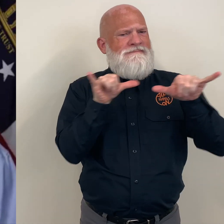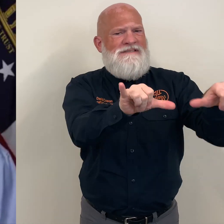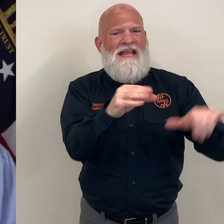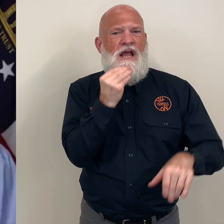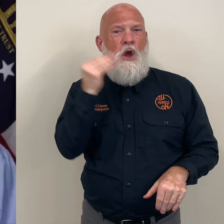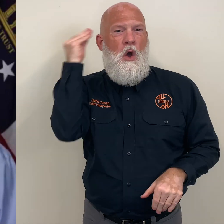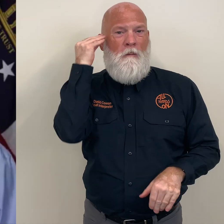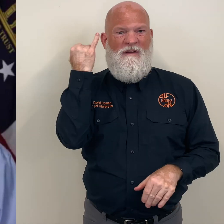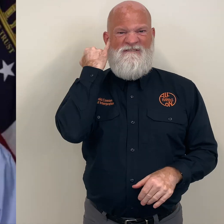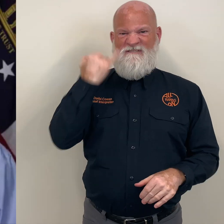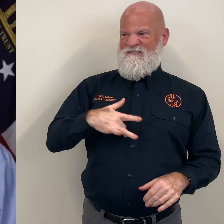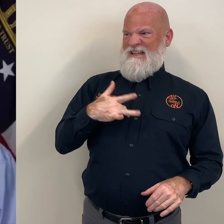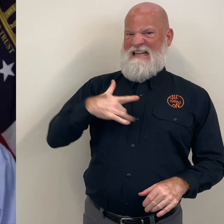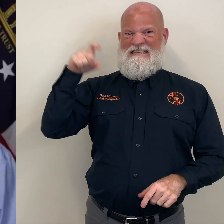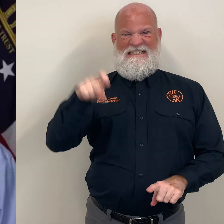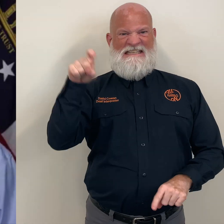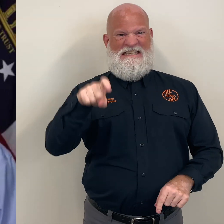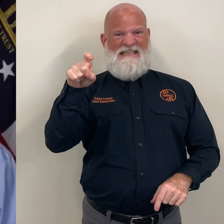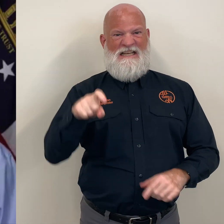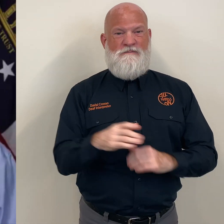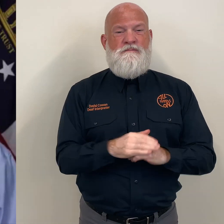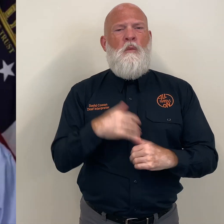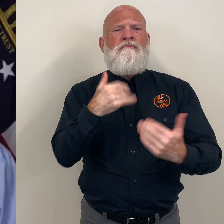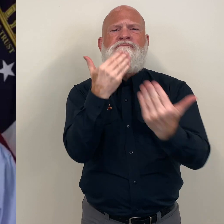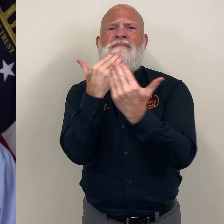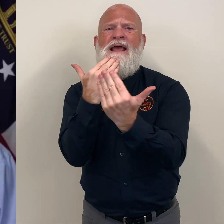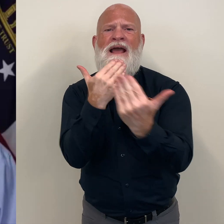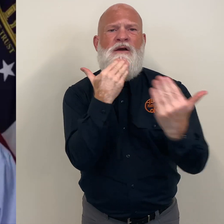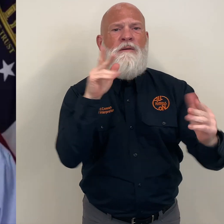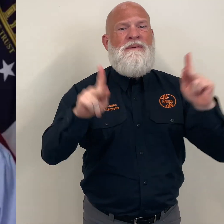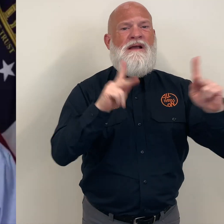to stay home whenever possible I want to thank the people of our great